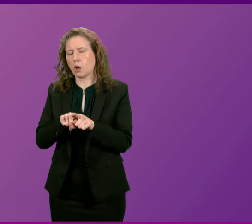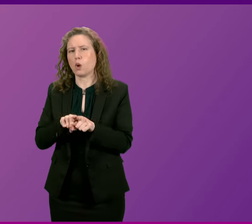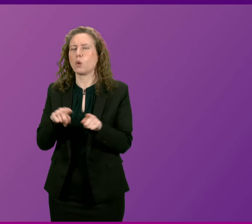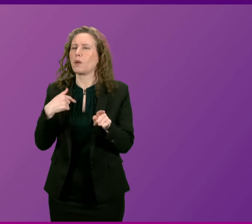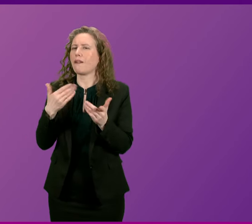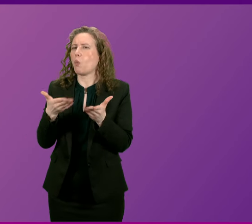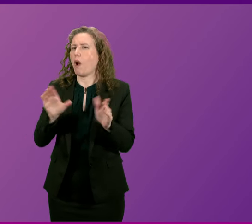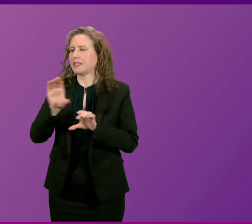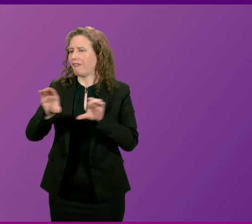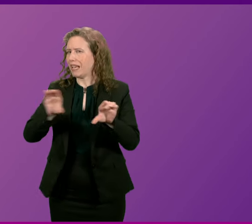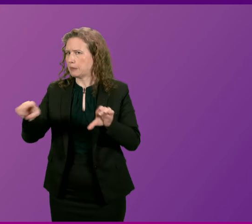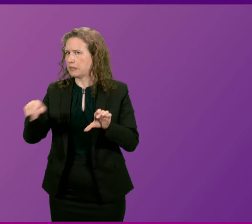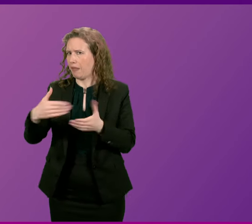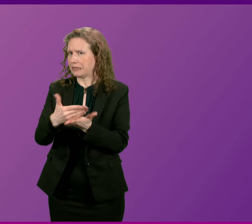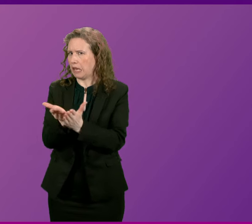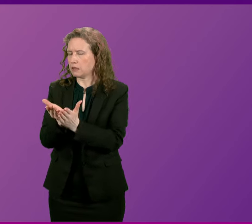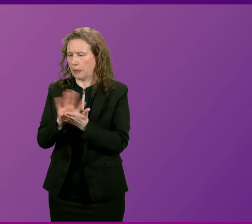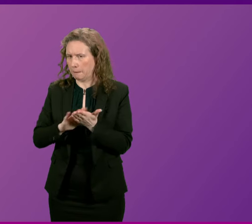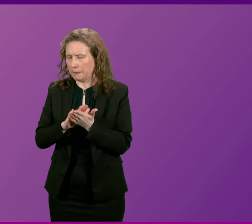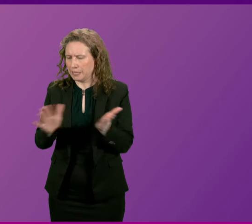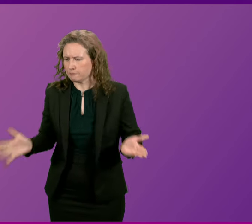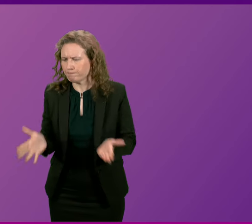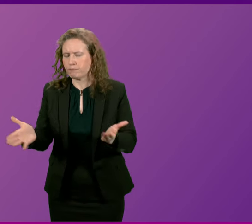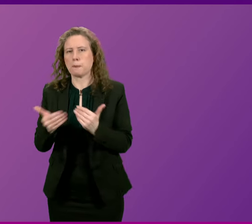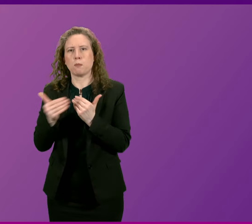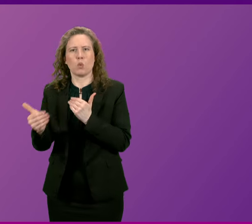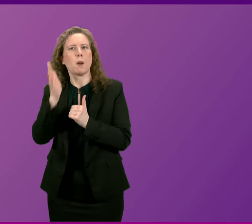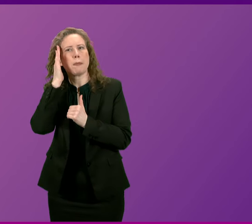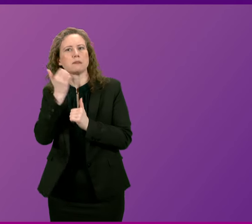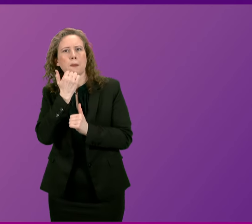investment in the sector will contribute to boosted bed numbers and we expect to